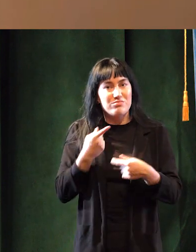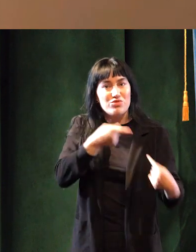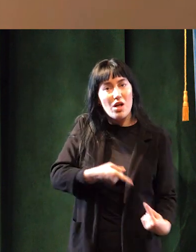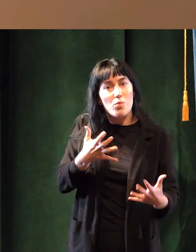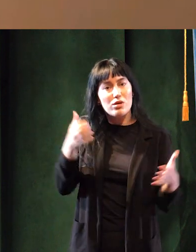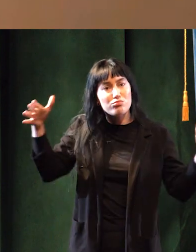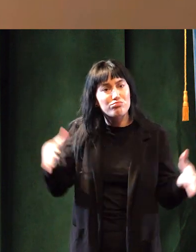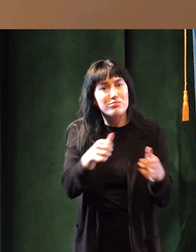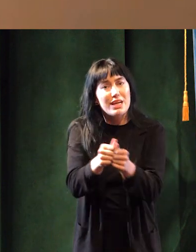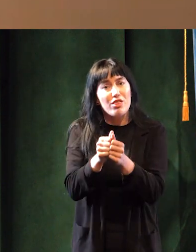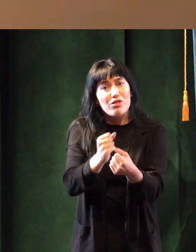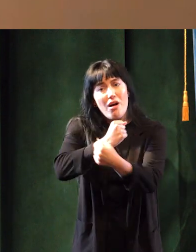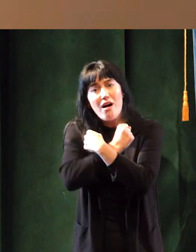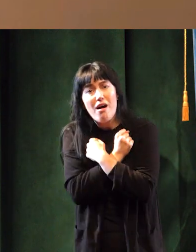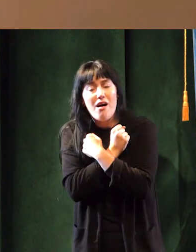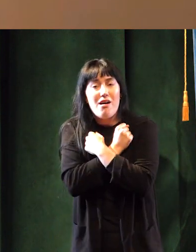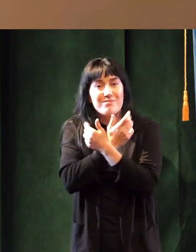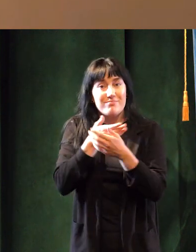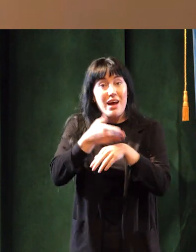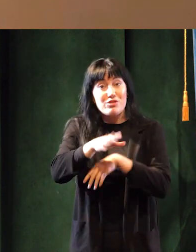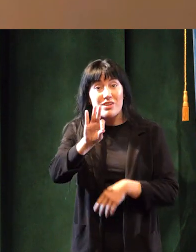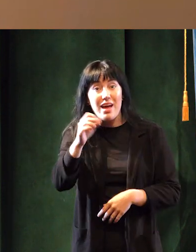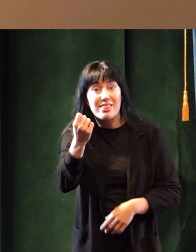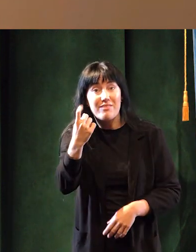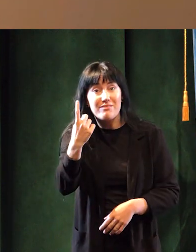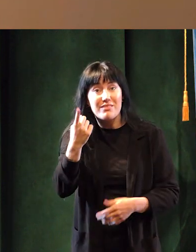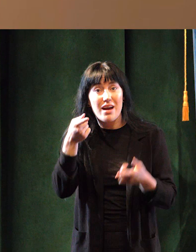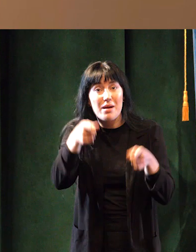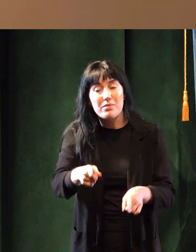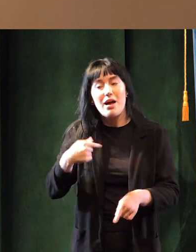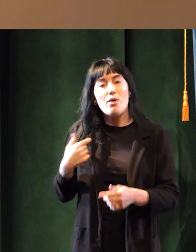to come together and embrace each other after 9/11 I stood with President Bush